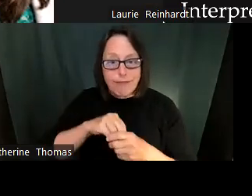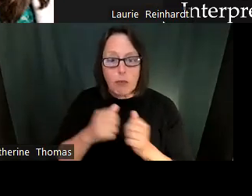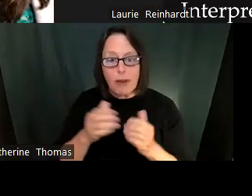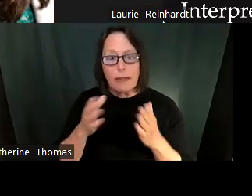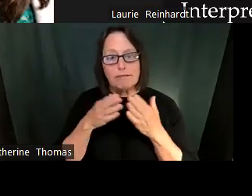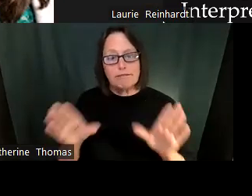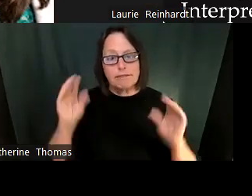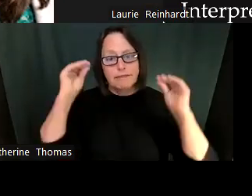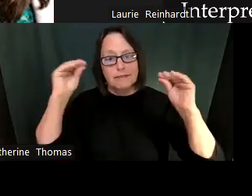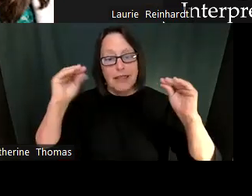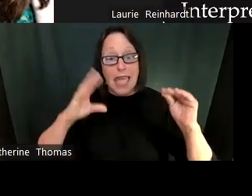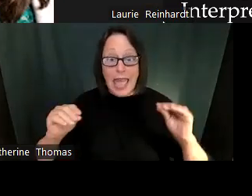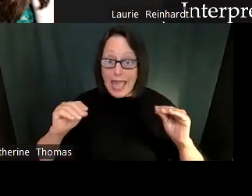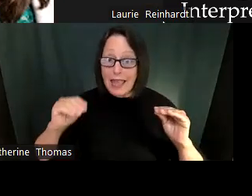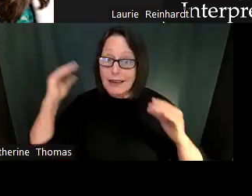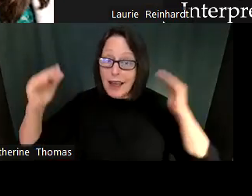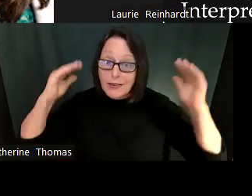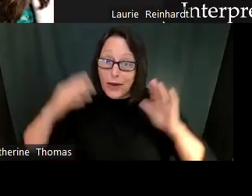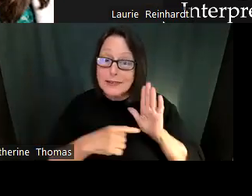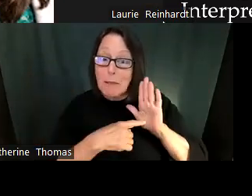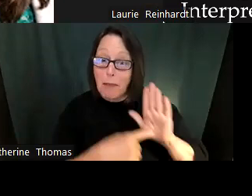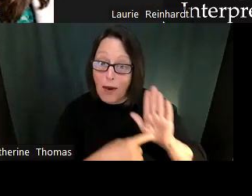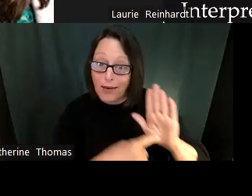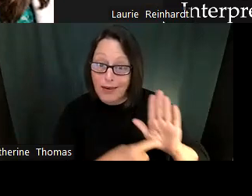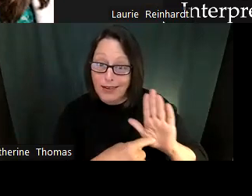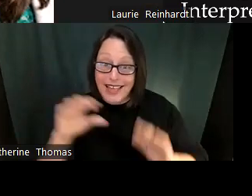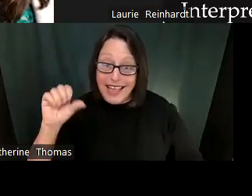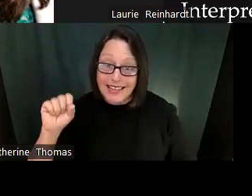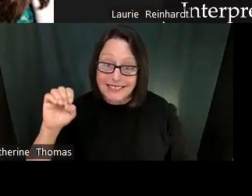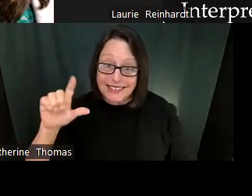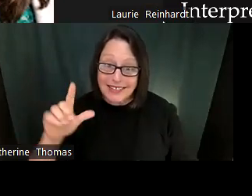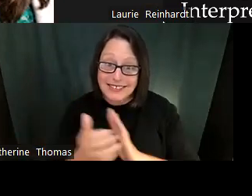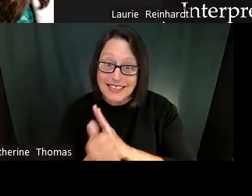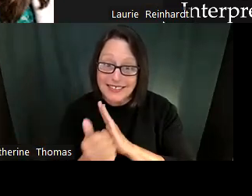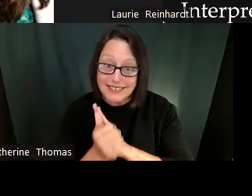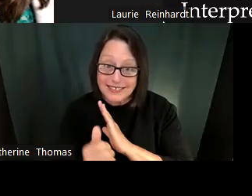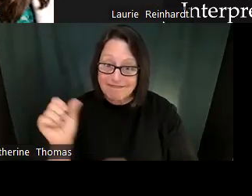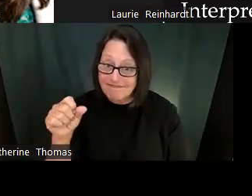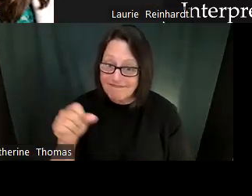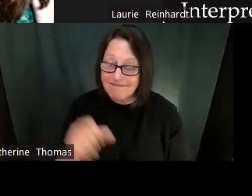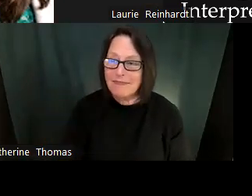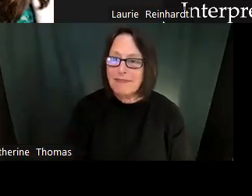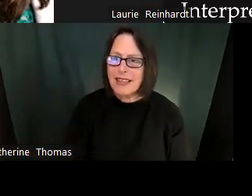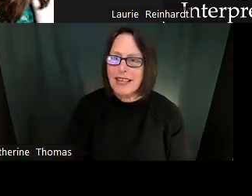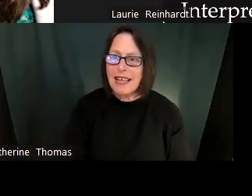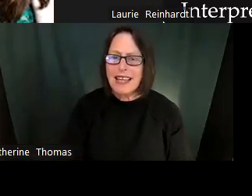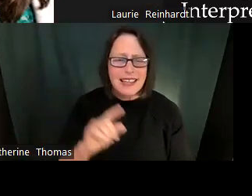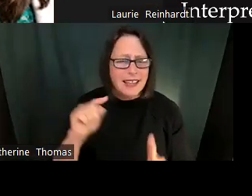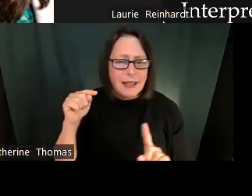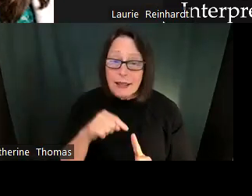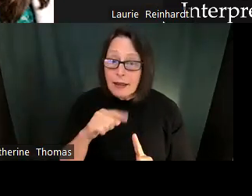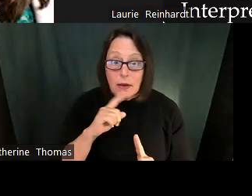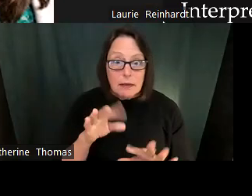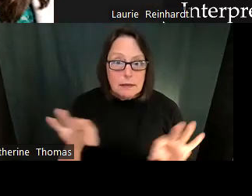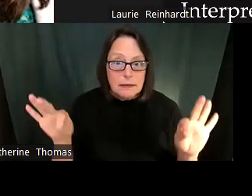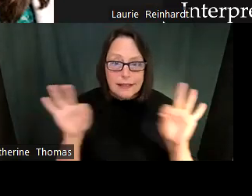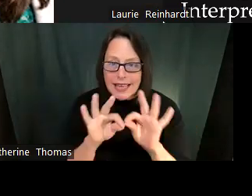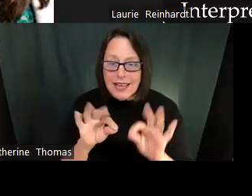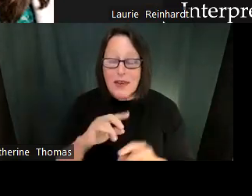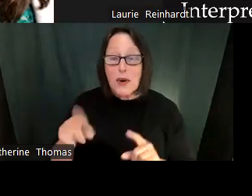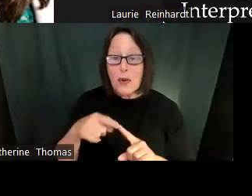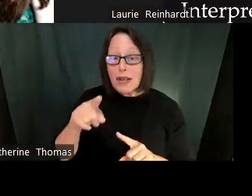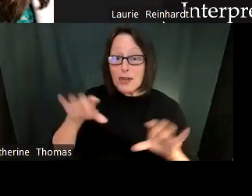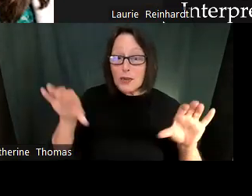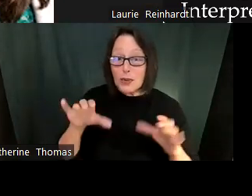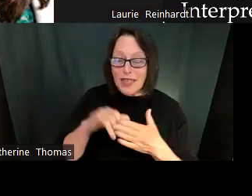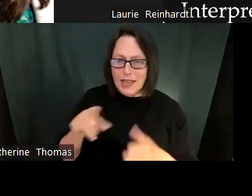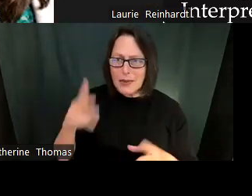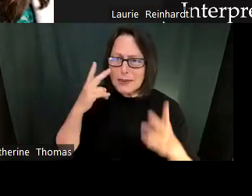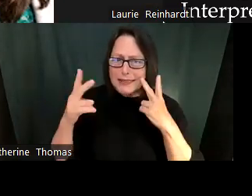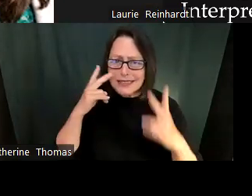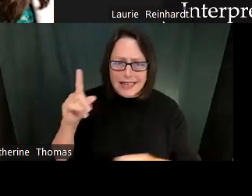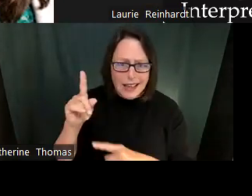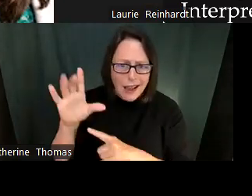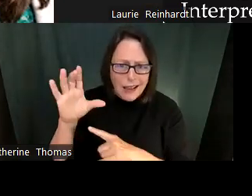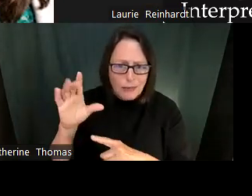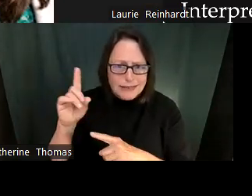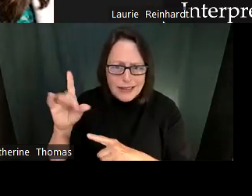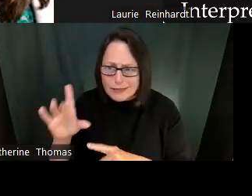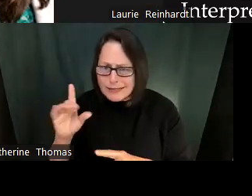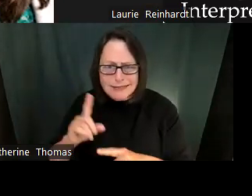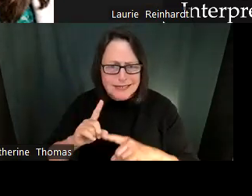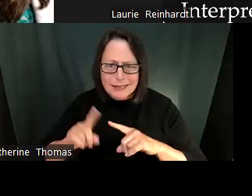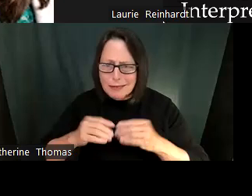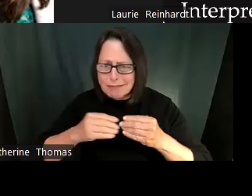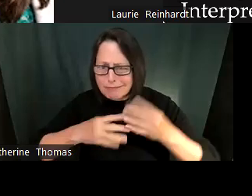Of SELL skills to all students so that tier one level. Universal support. Ideally by classroom teachers, intentionally embedding SELL into their instructional content.